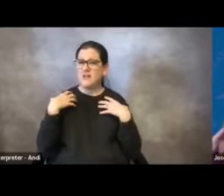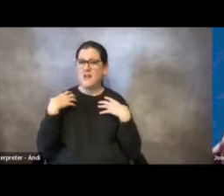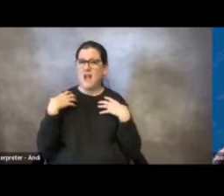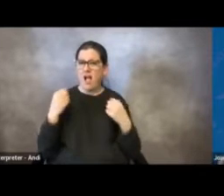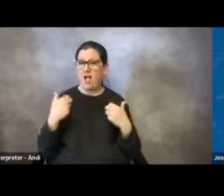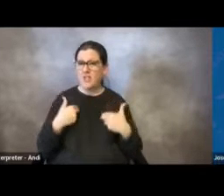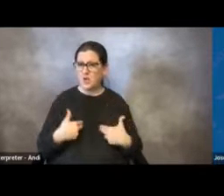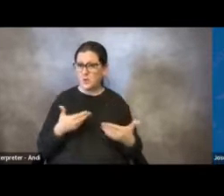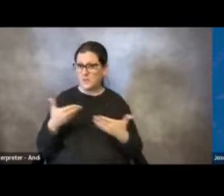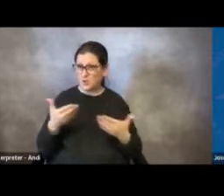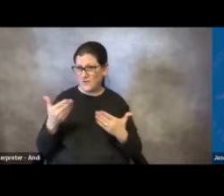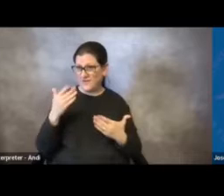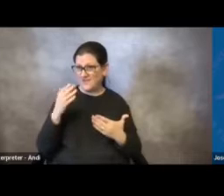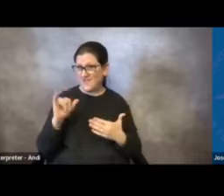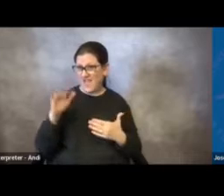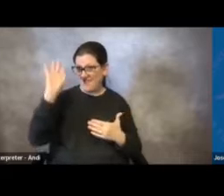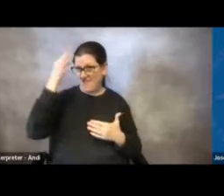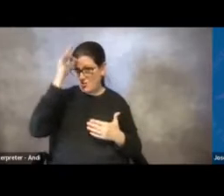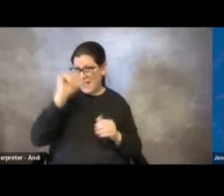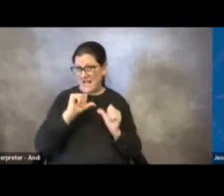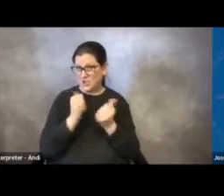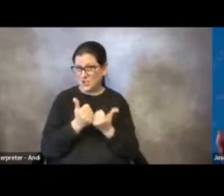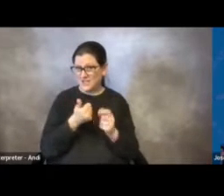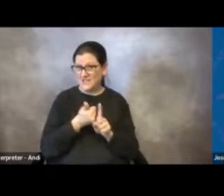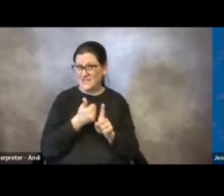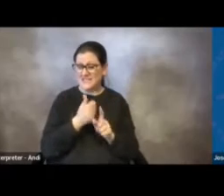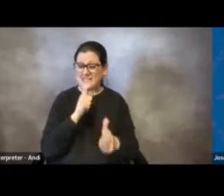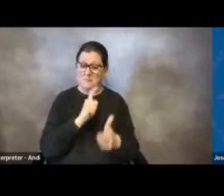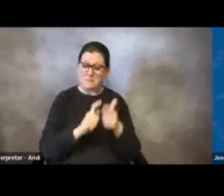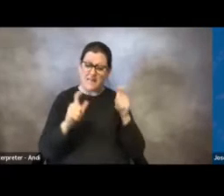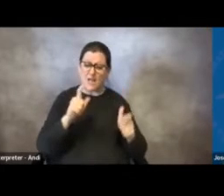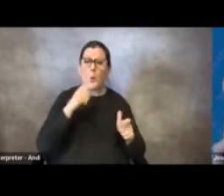federal agency, imagine it being an enormous home, or a huge